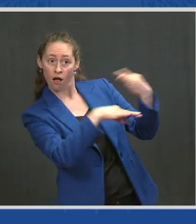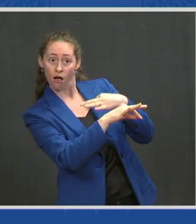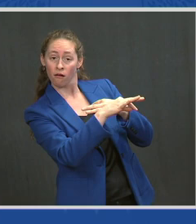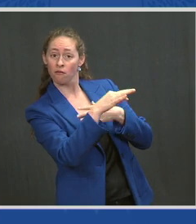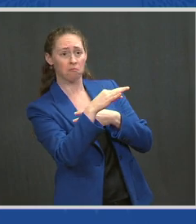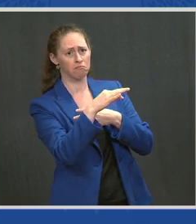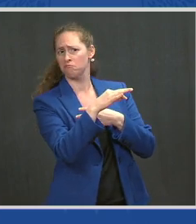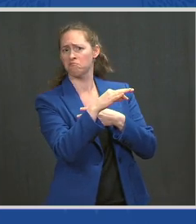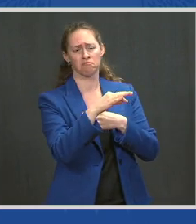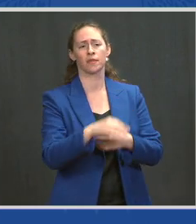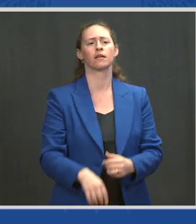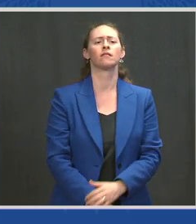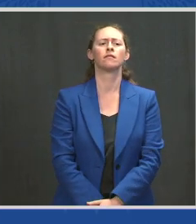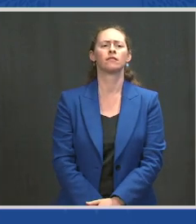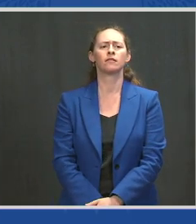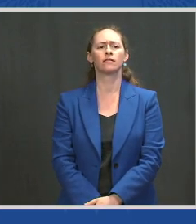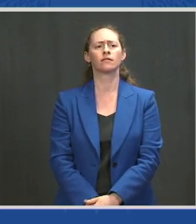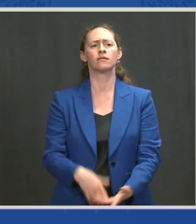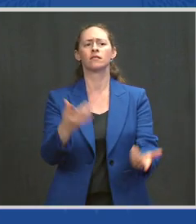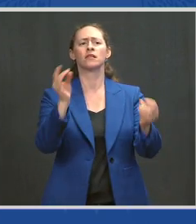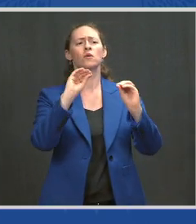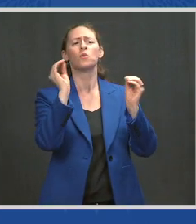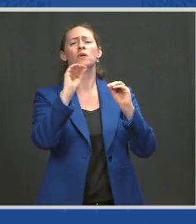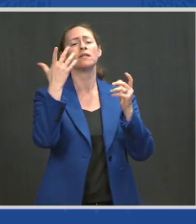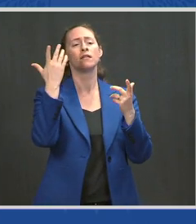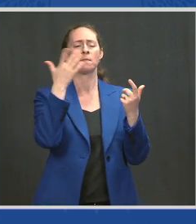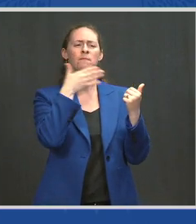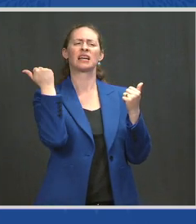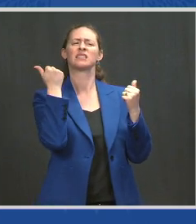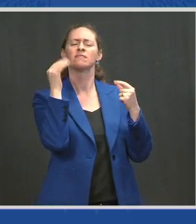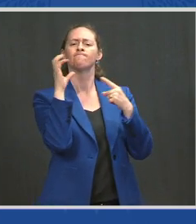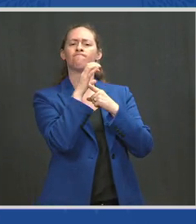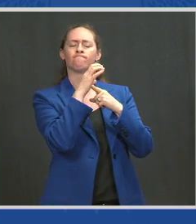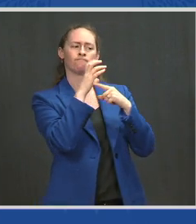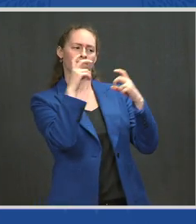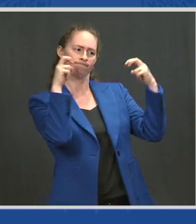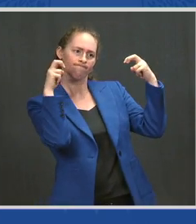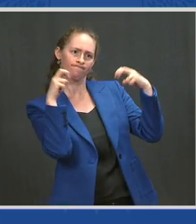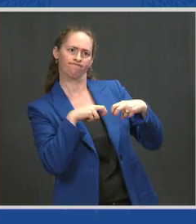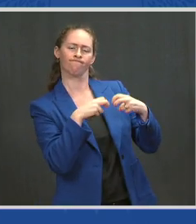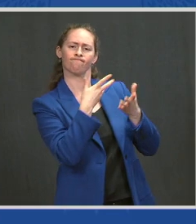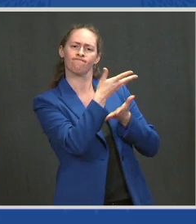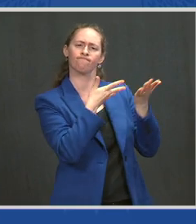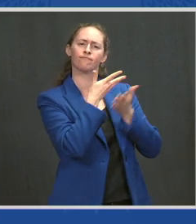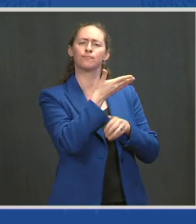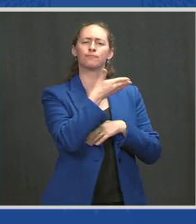for a face-to-face dialogue between leaders. None. And President Putin and I had a --